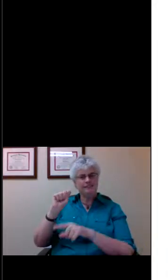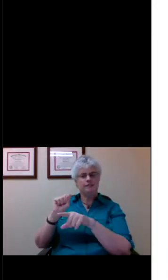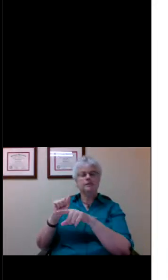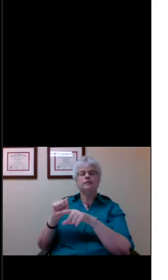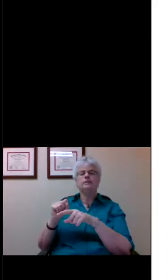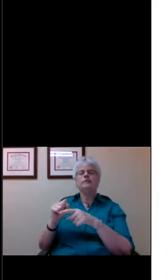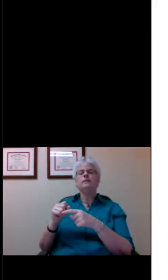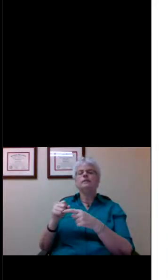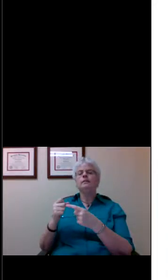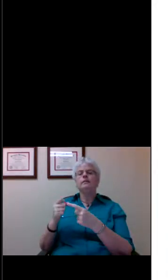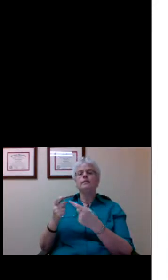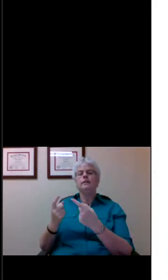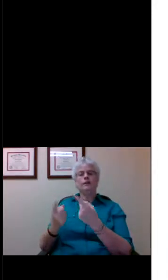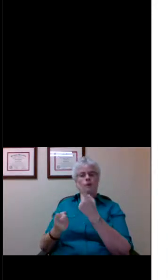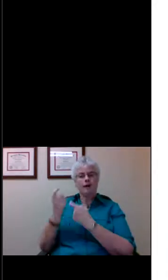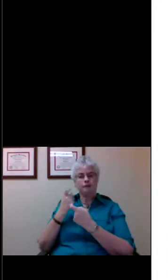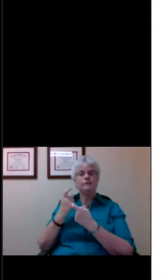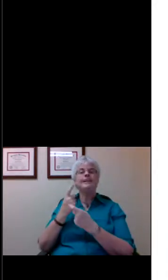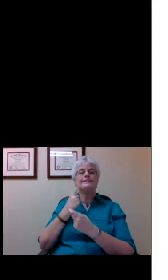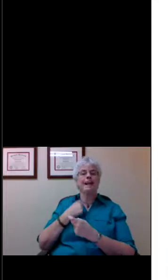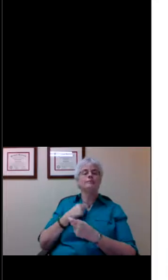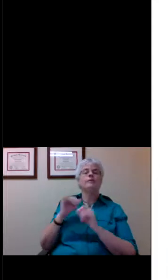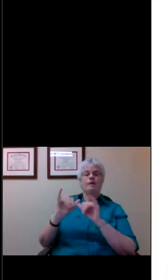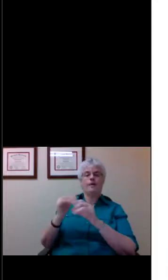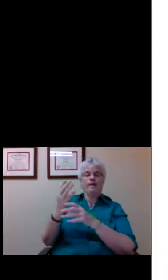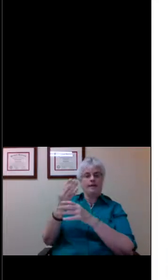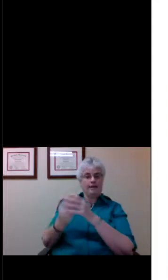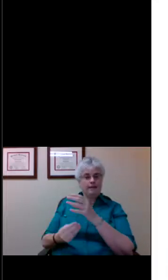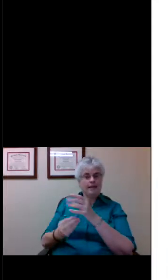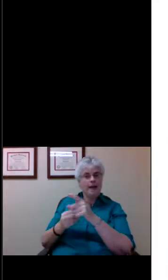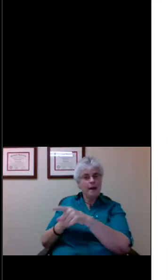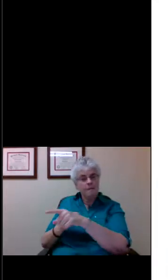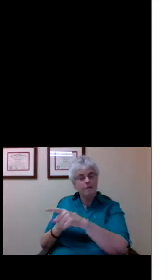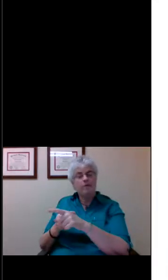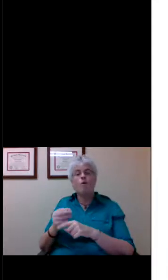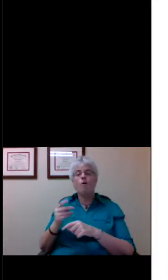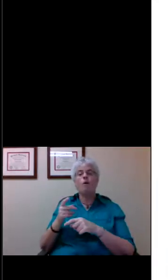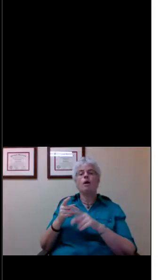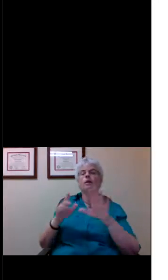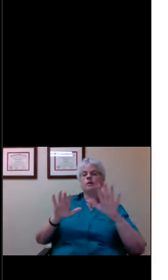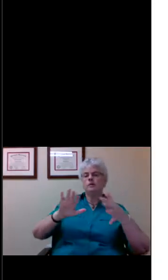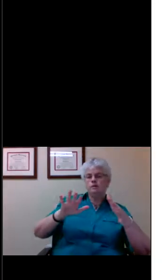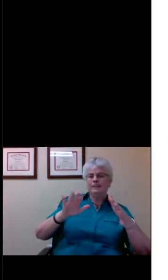staff to see what how they would respond. And so we were able to identify some